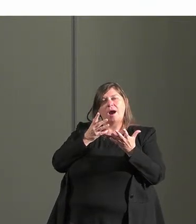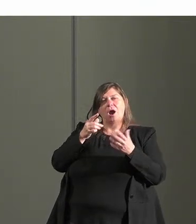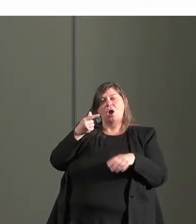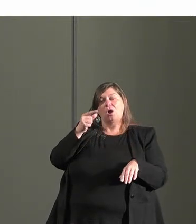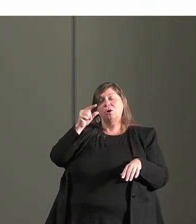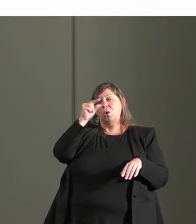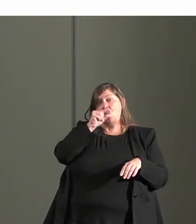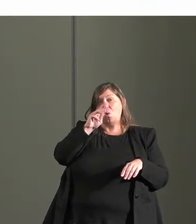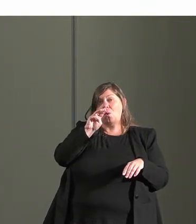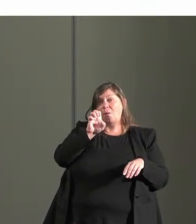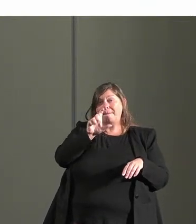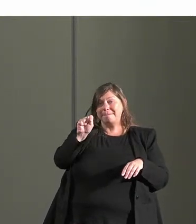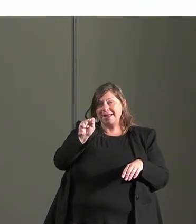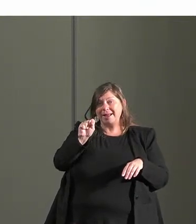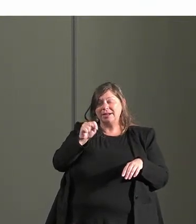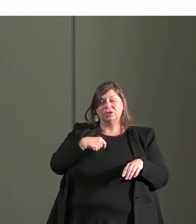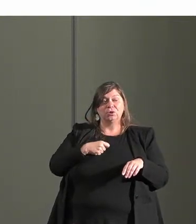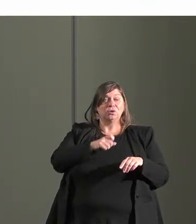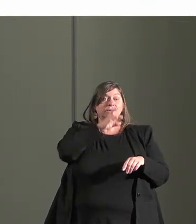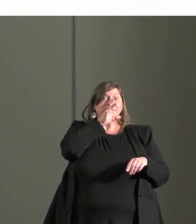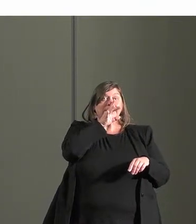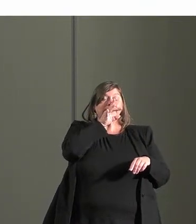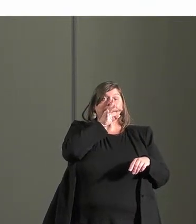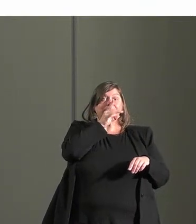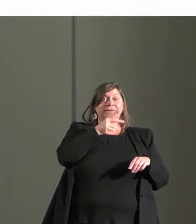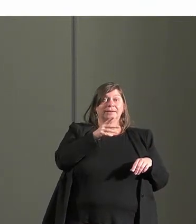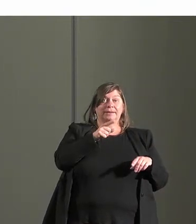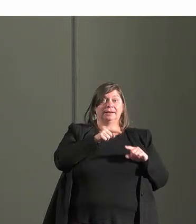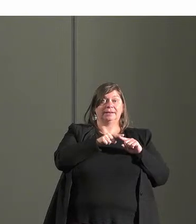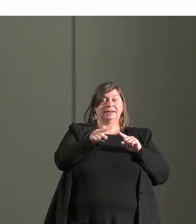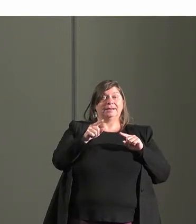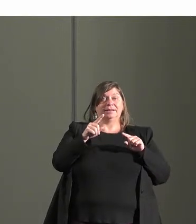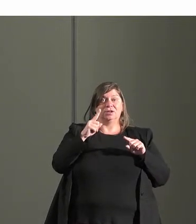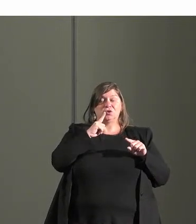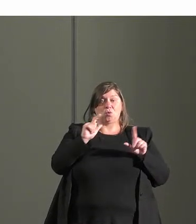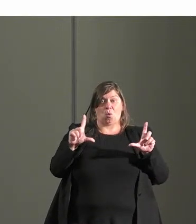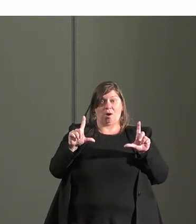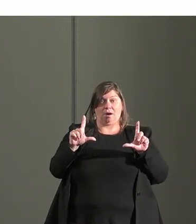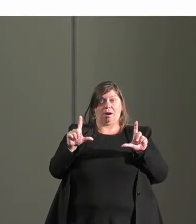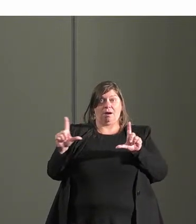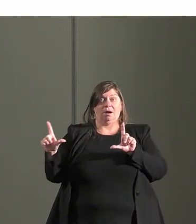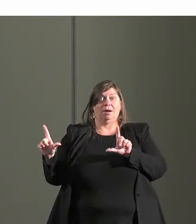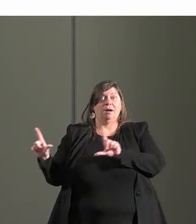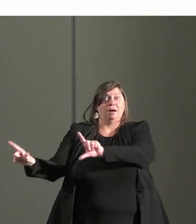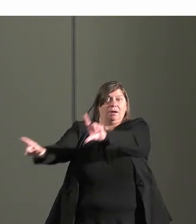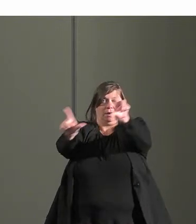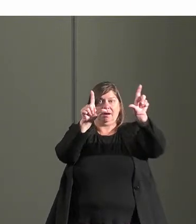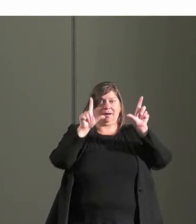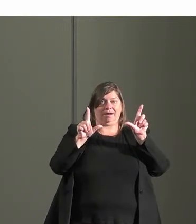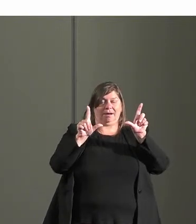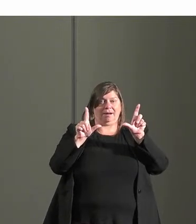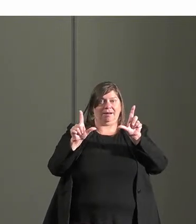realized in some bigger team meetings was unfortunately the way Google meet works you speak with your voice, it puts your